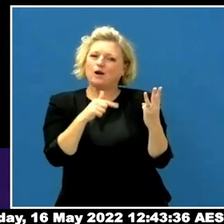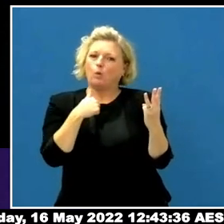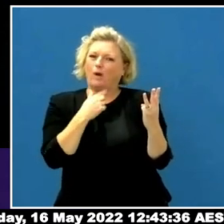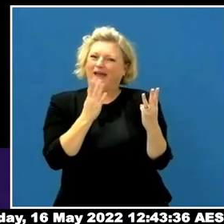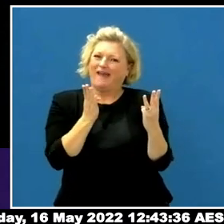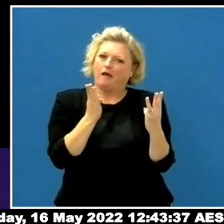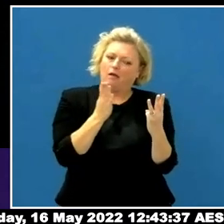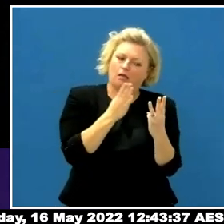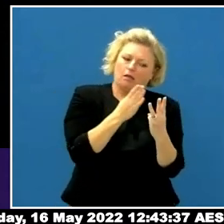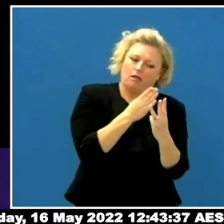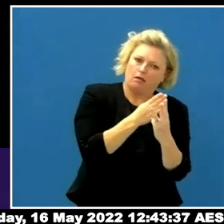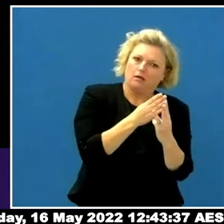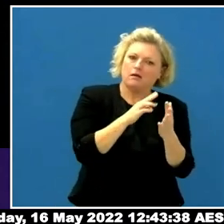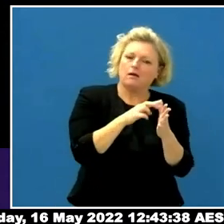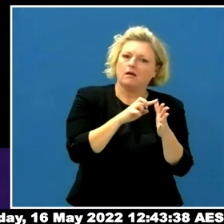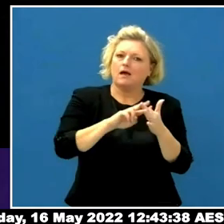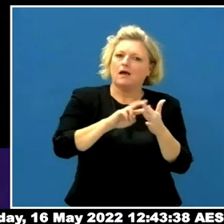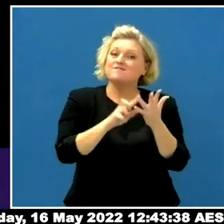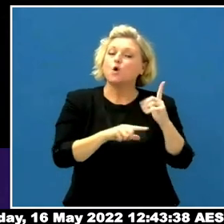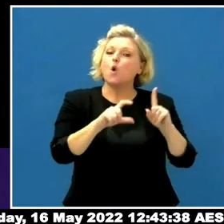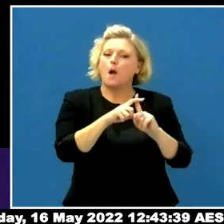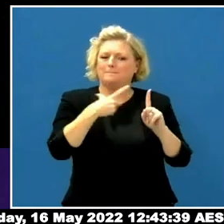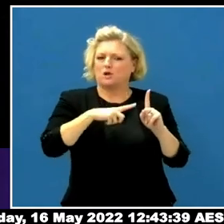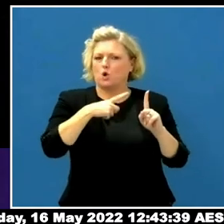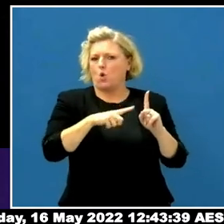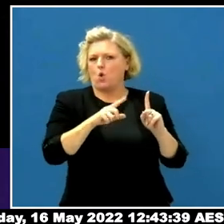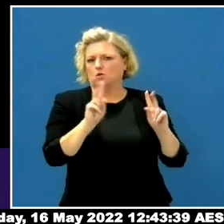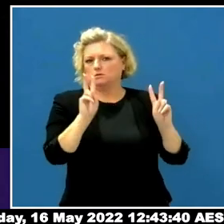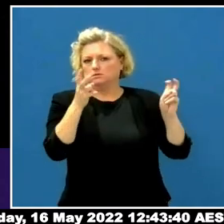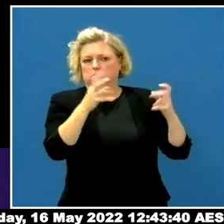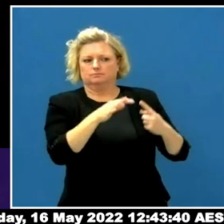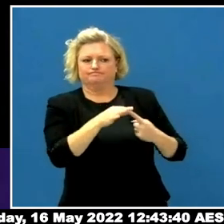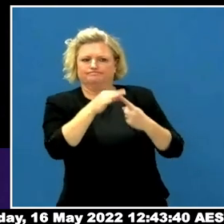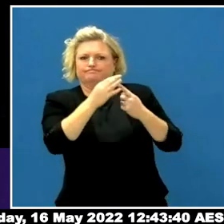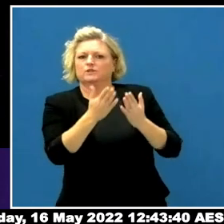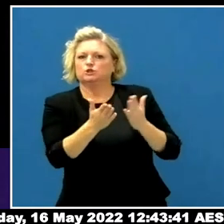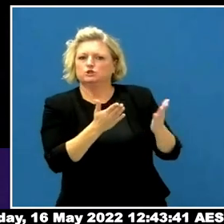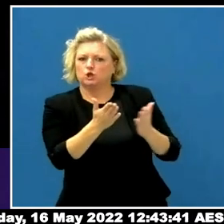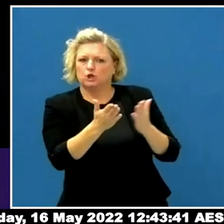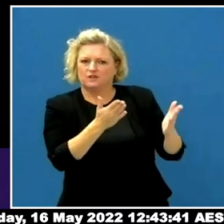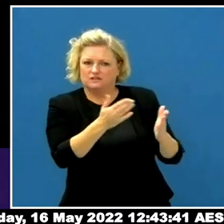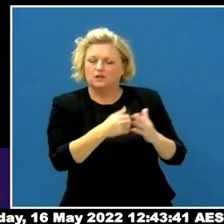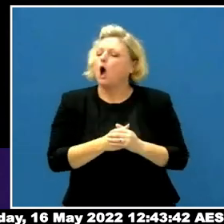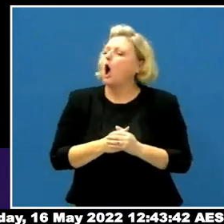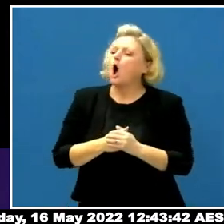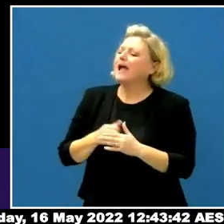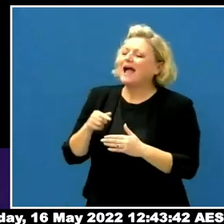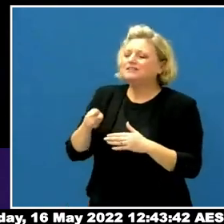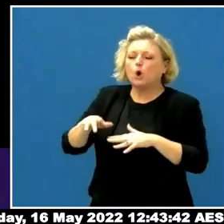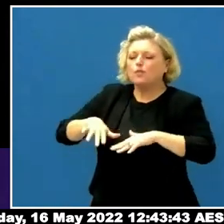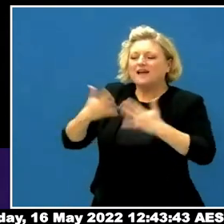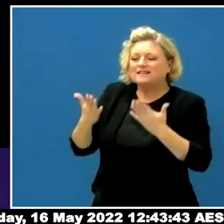provided. COMMISSIONER McEWIN: So really, you were only given options about day programs. SALLY: Yes. COMMISSIONER McEWIN: They didn't look more broadly about all sorts